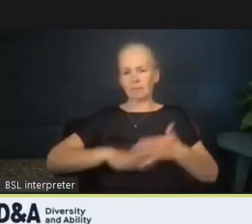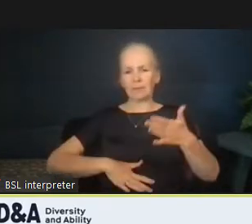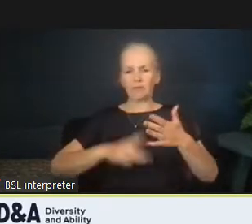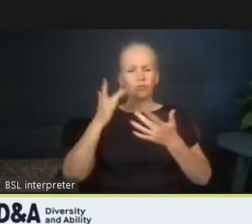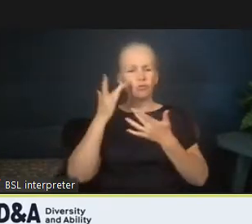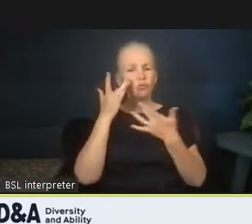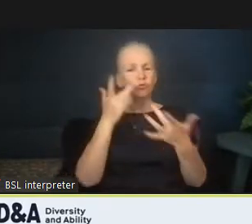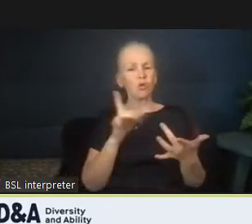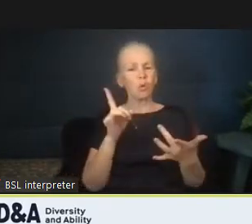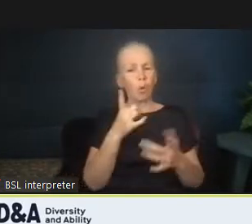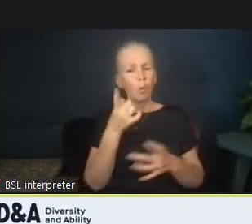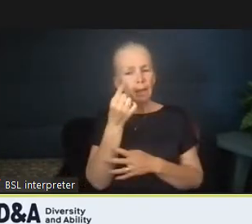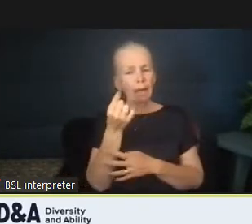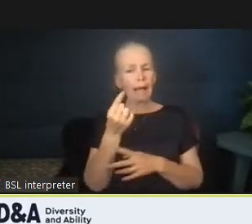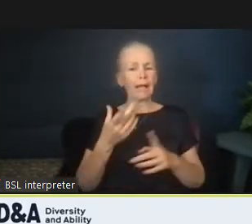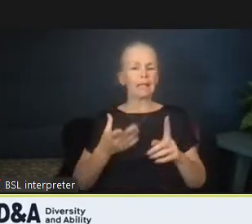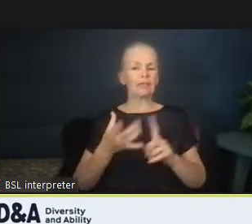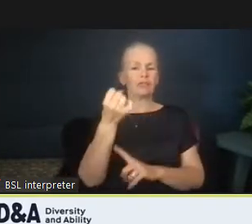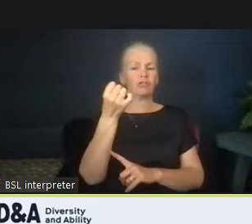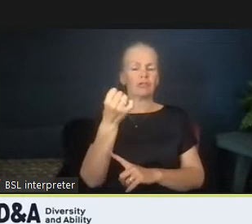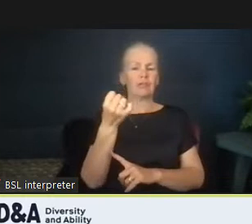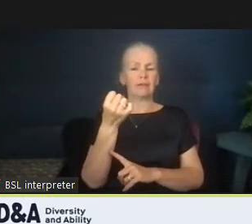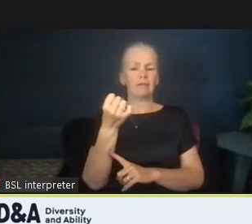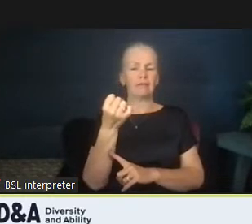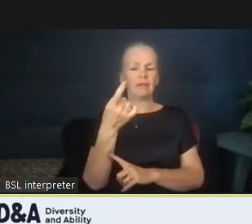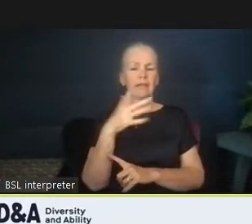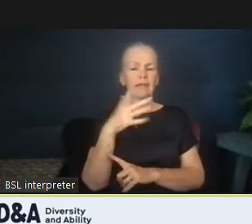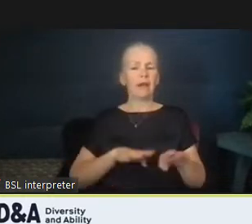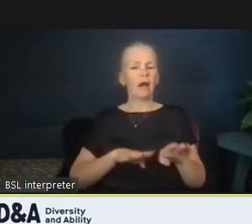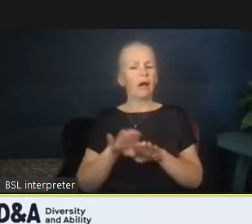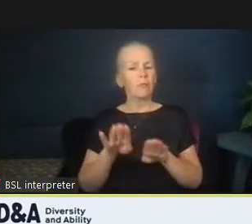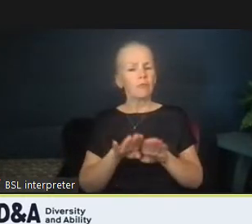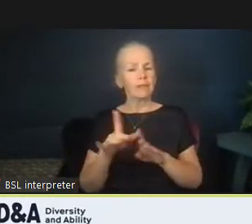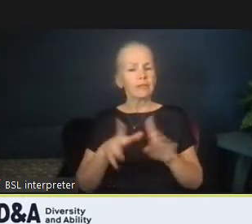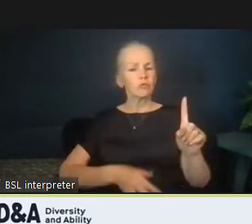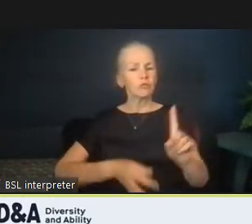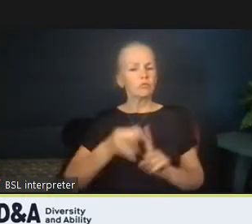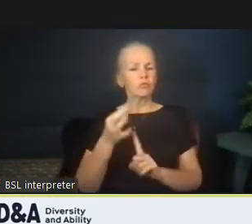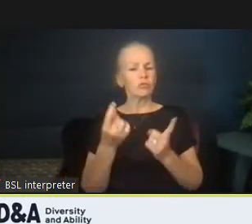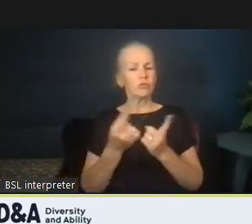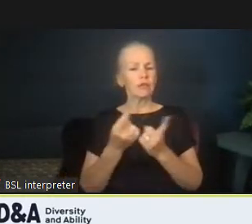what we can do in our practice to improve things for for everyone involved.